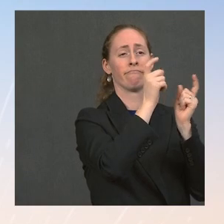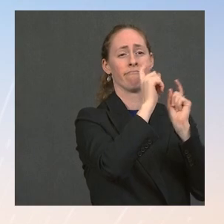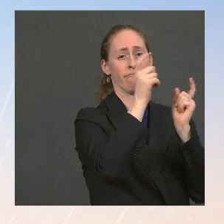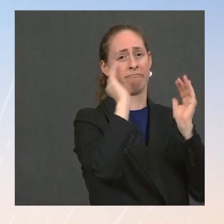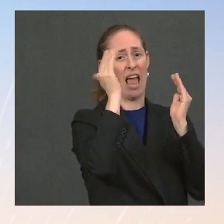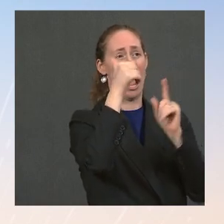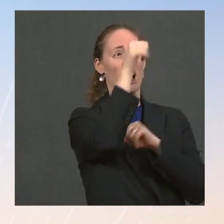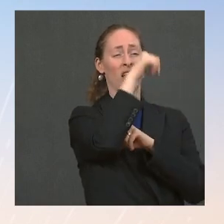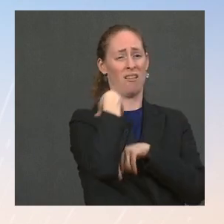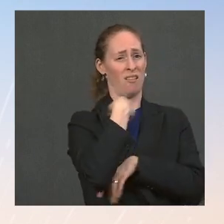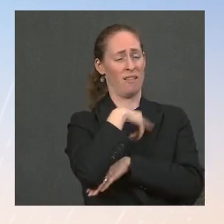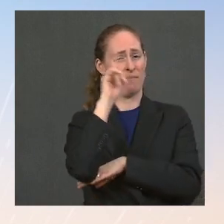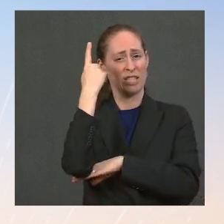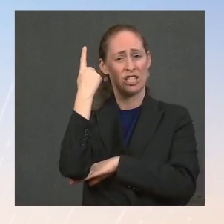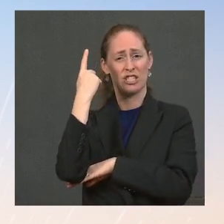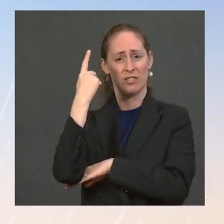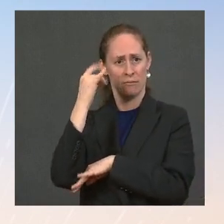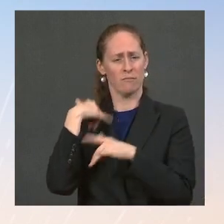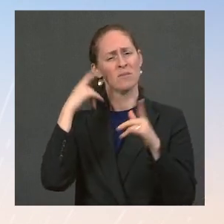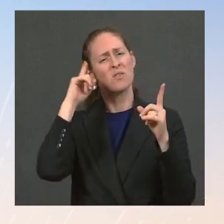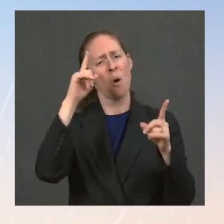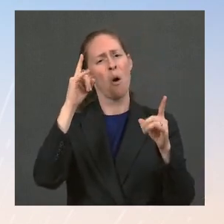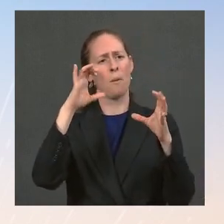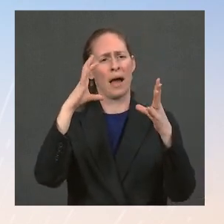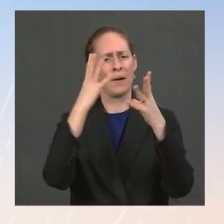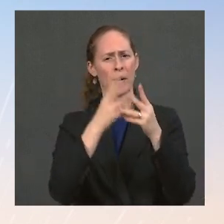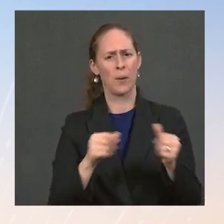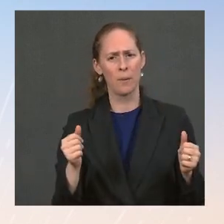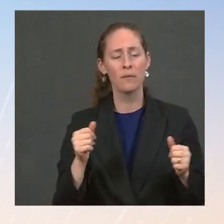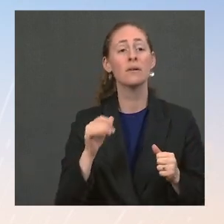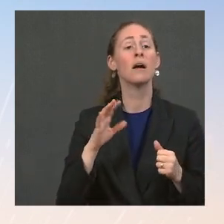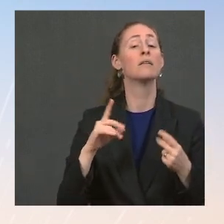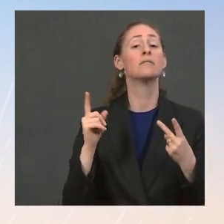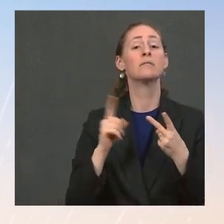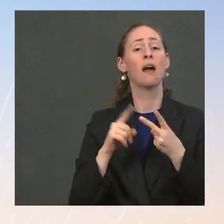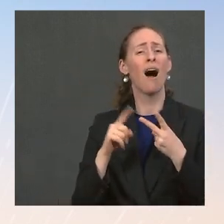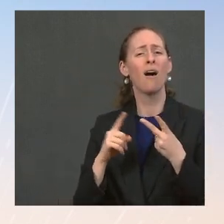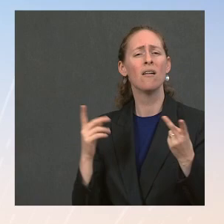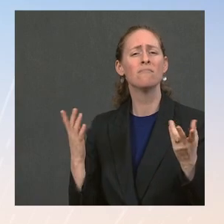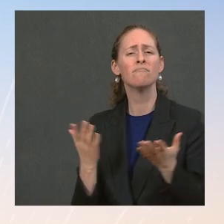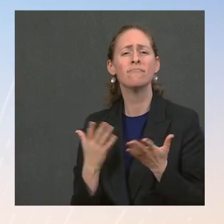We have also taken significant steps -- far and away more than any other country -- on manufacturing know-how,